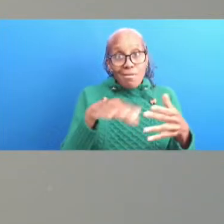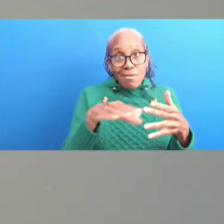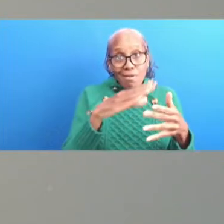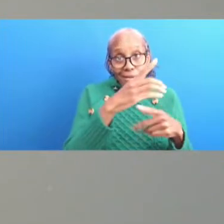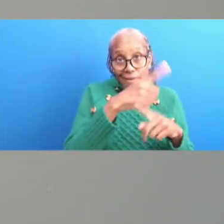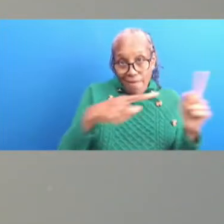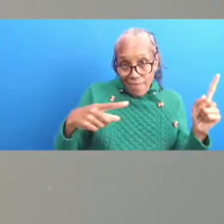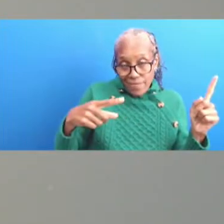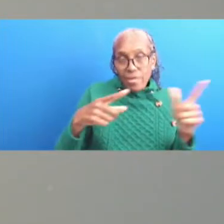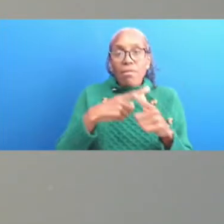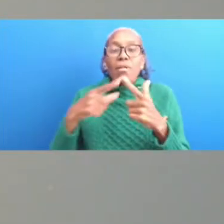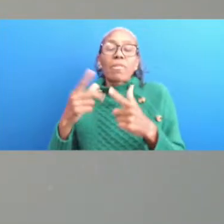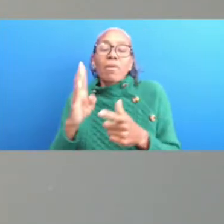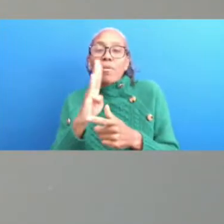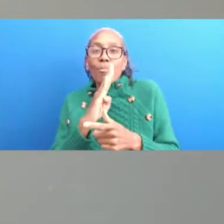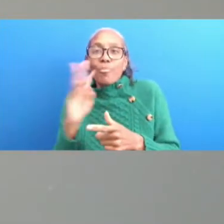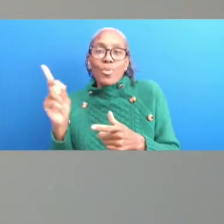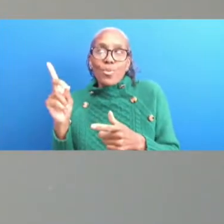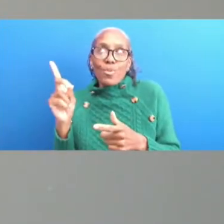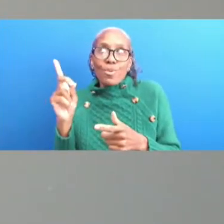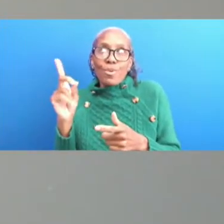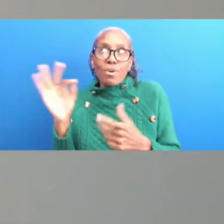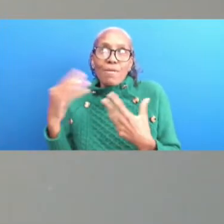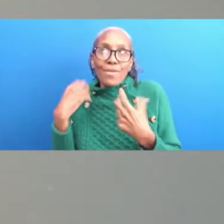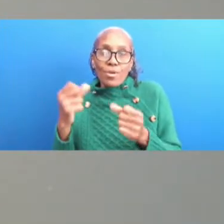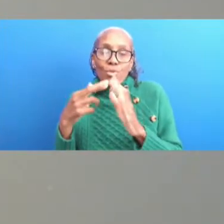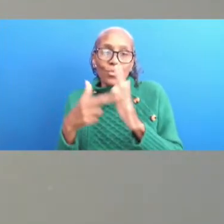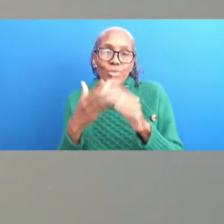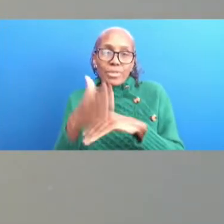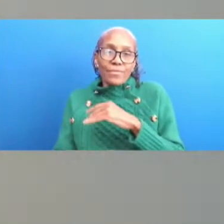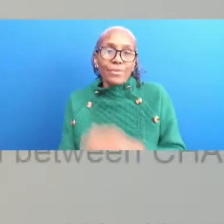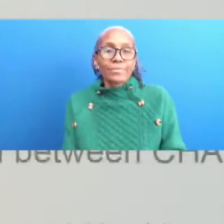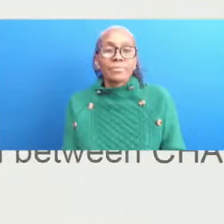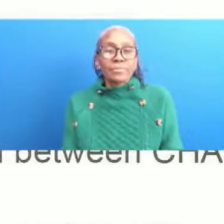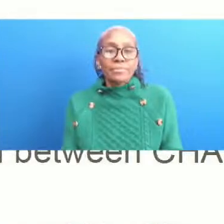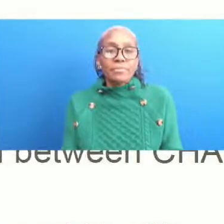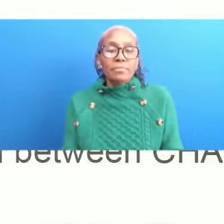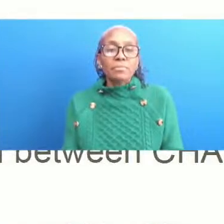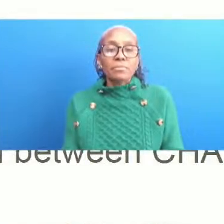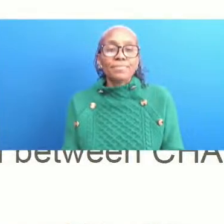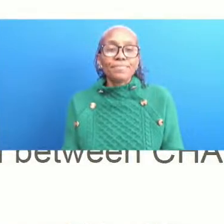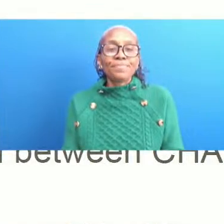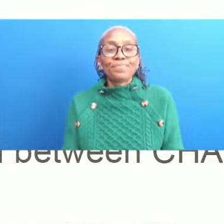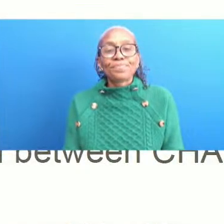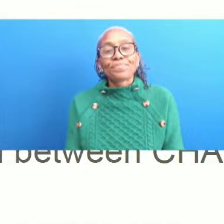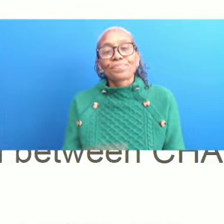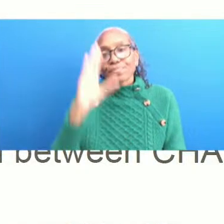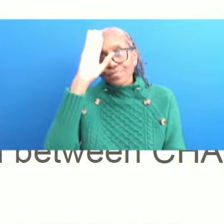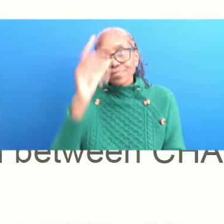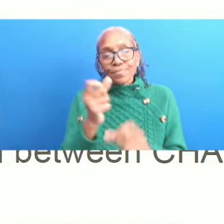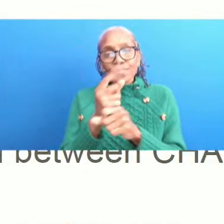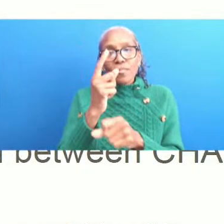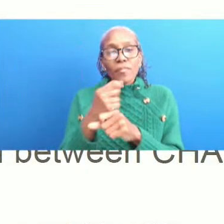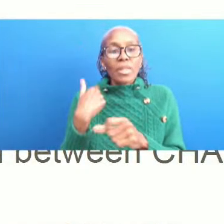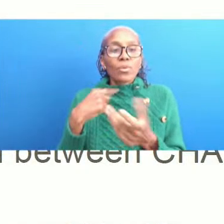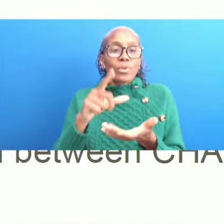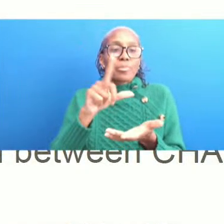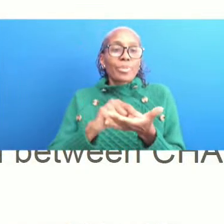QUESTIONS AFTER THE FIRST HALF AND THEN I WILL COME TO THE BOARD OF HEALTH COURSE WATER